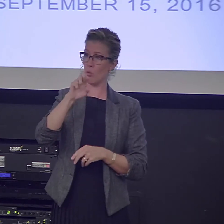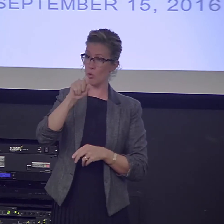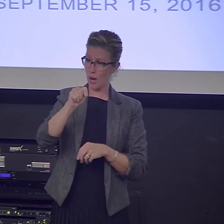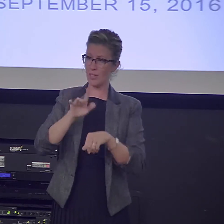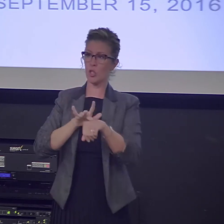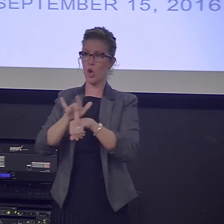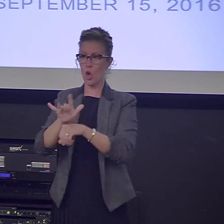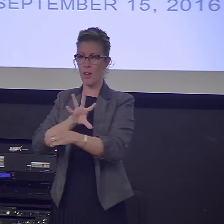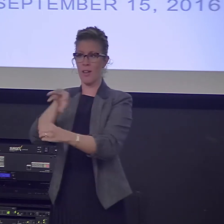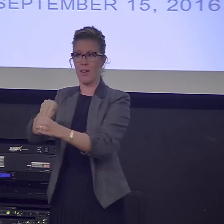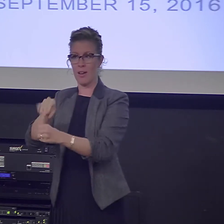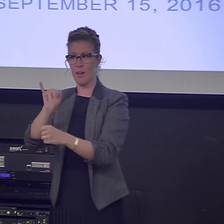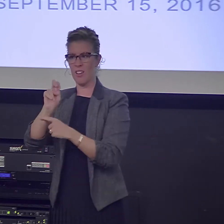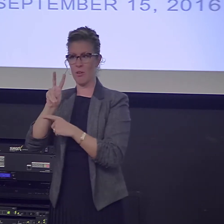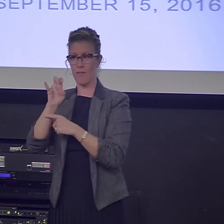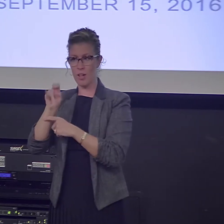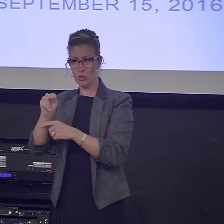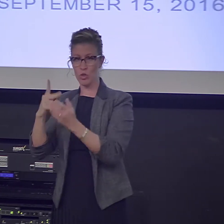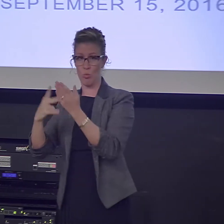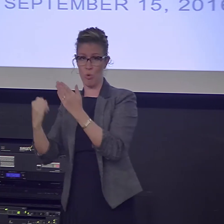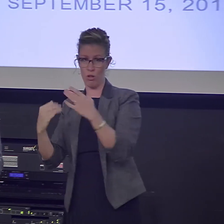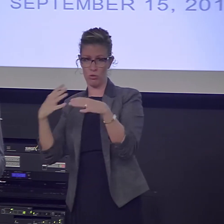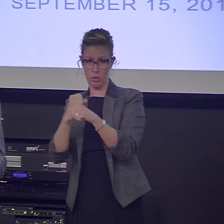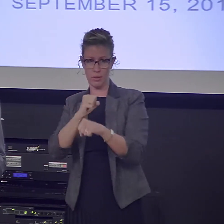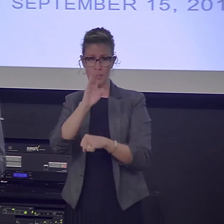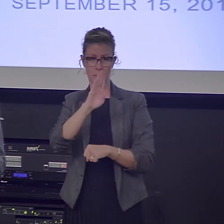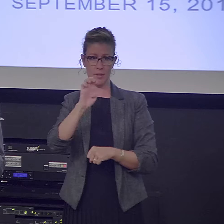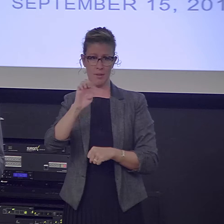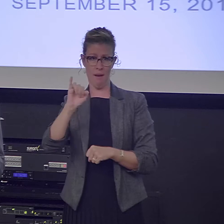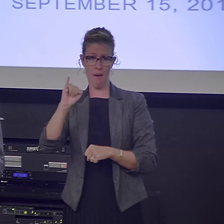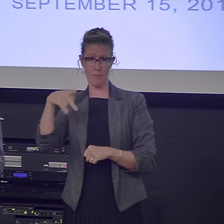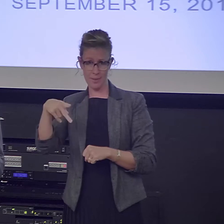But really what I'm interested in talking to you today